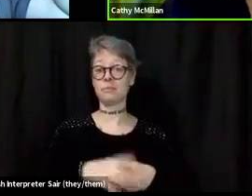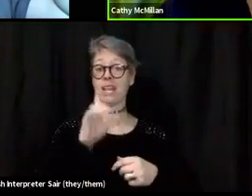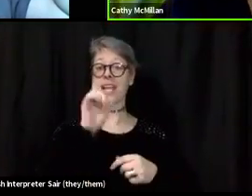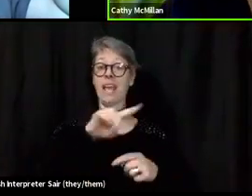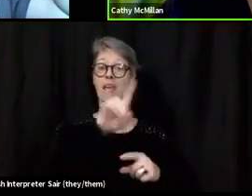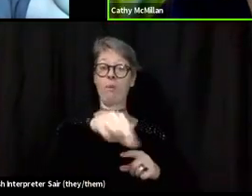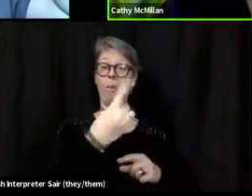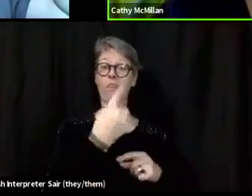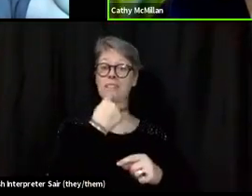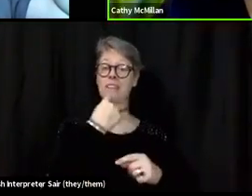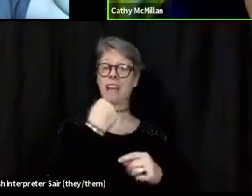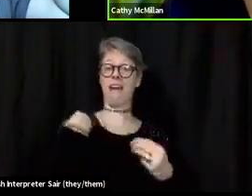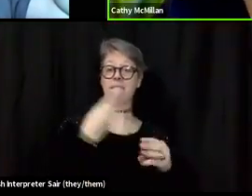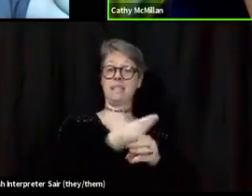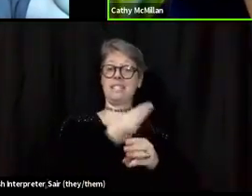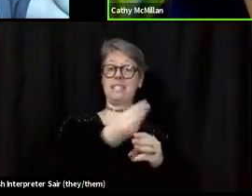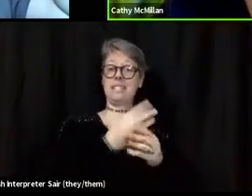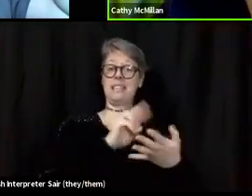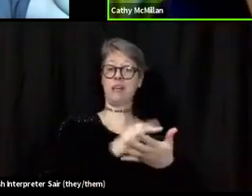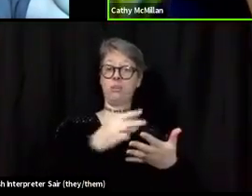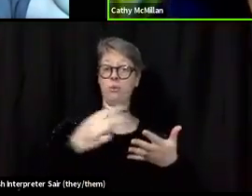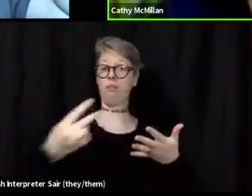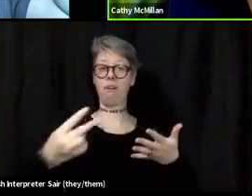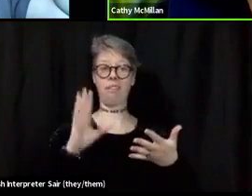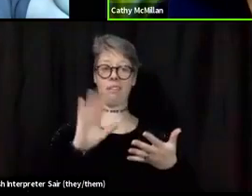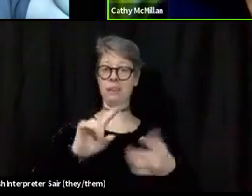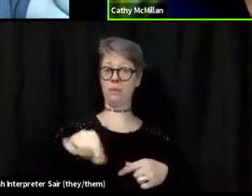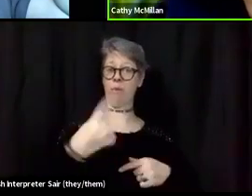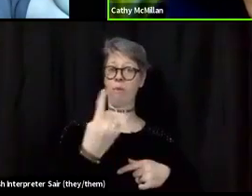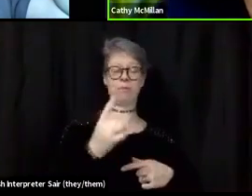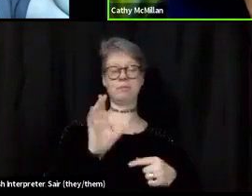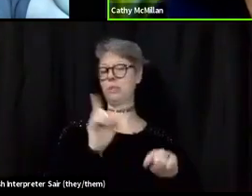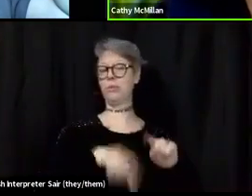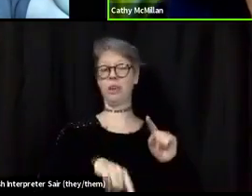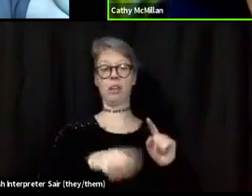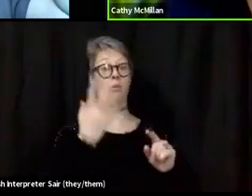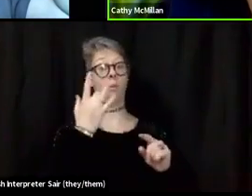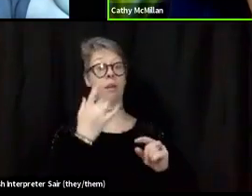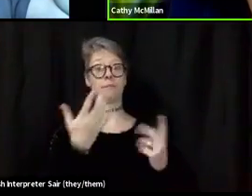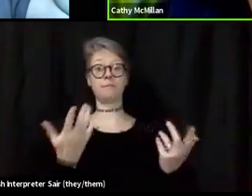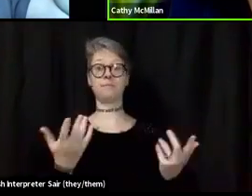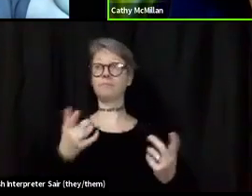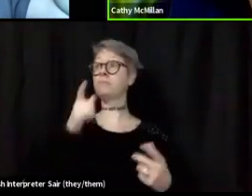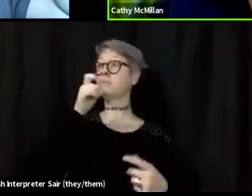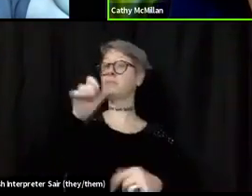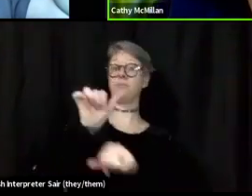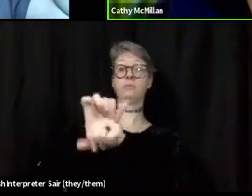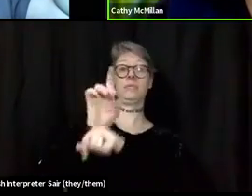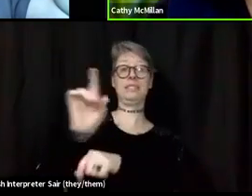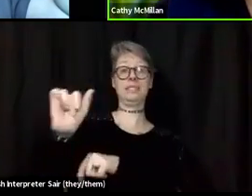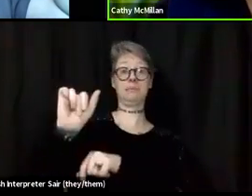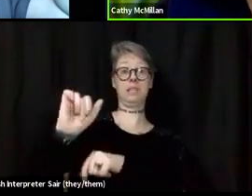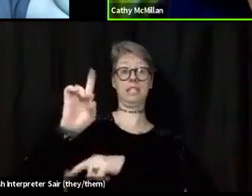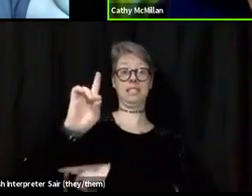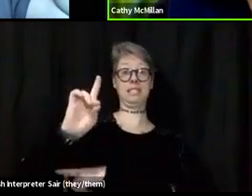thing. It can't stand alone with the. calculator, because calculator, because the person behind the counter, and the